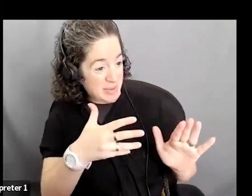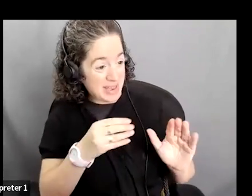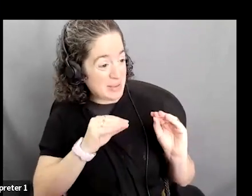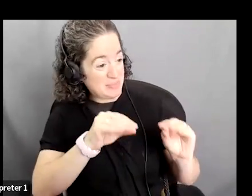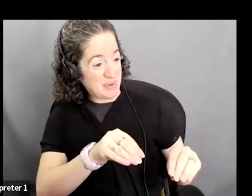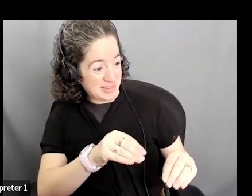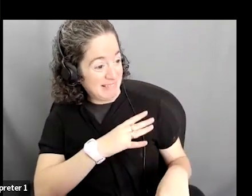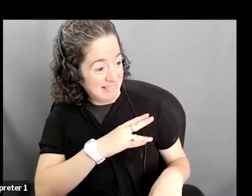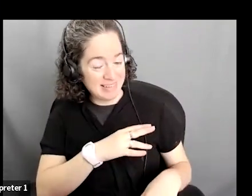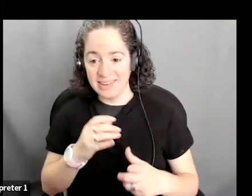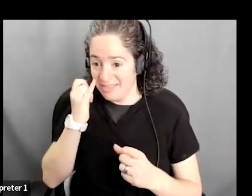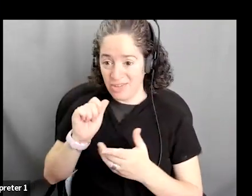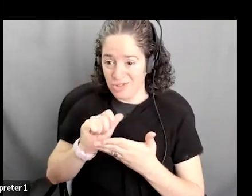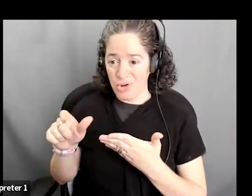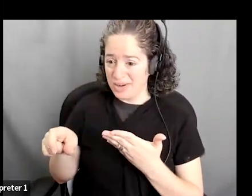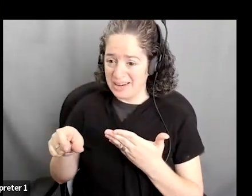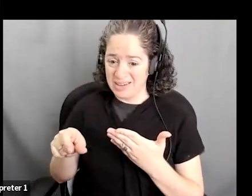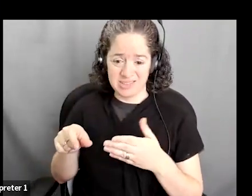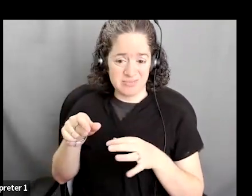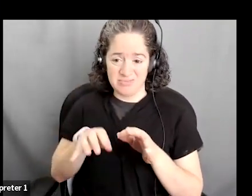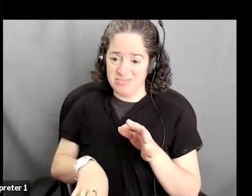If that's all you need, yes, it's not bad.